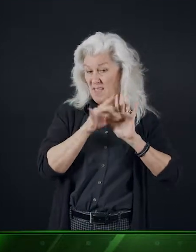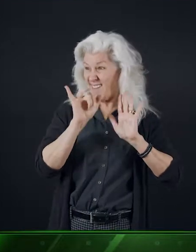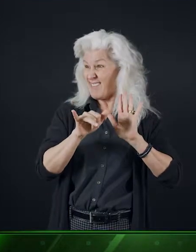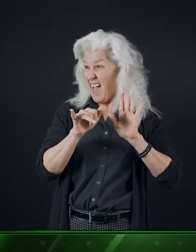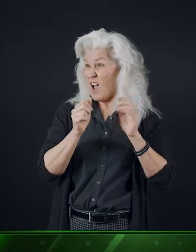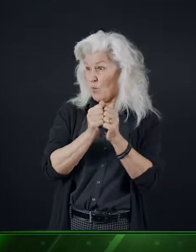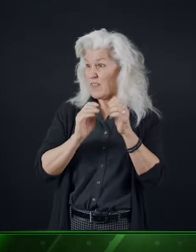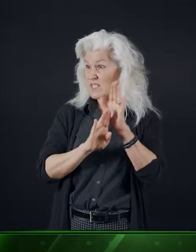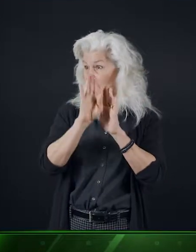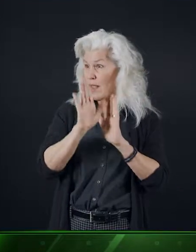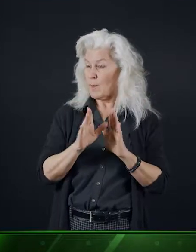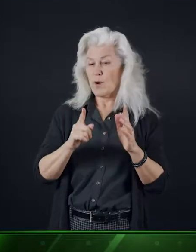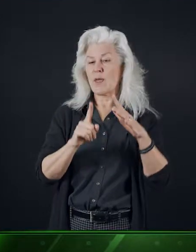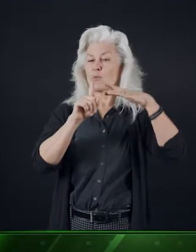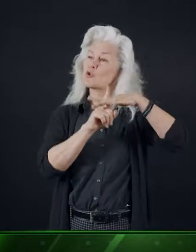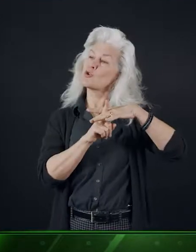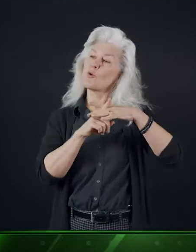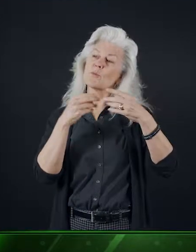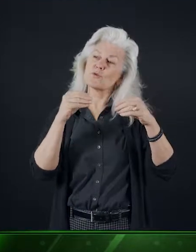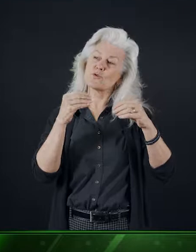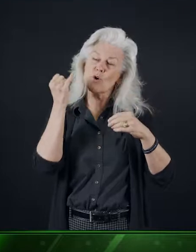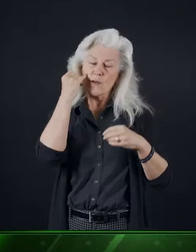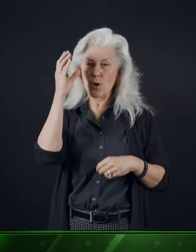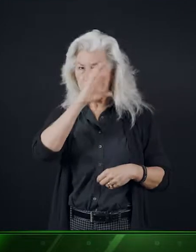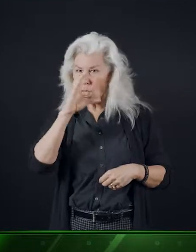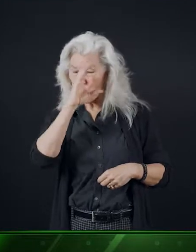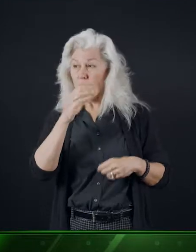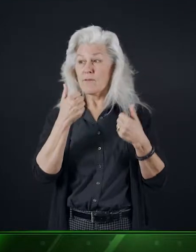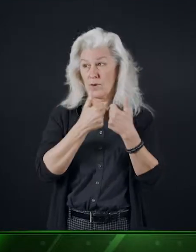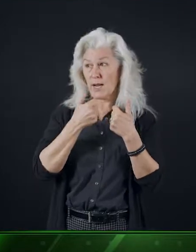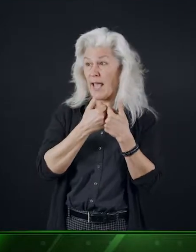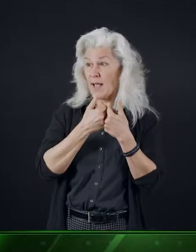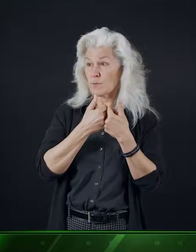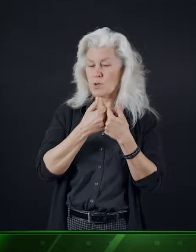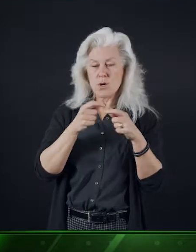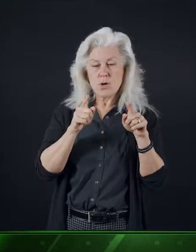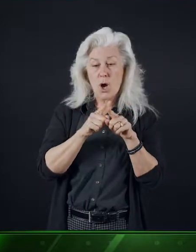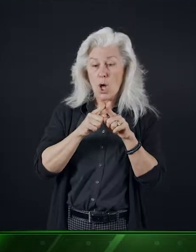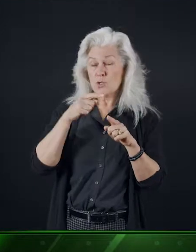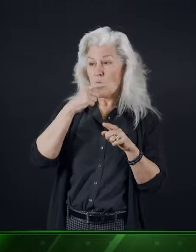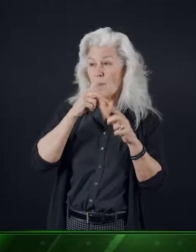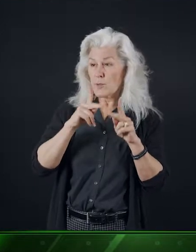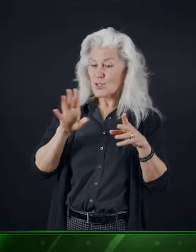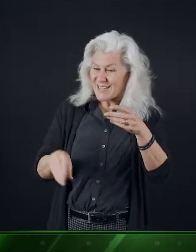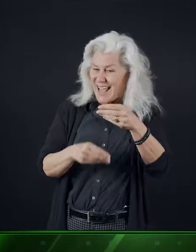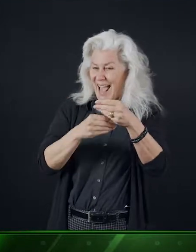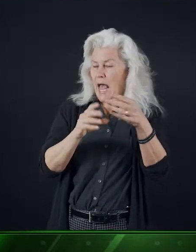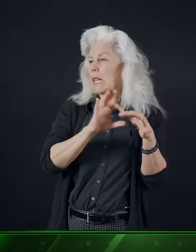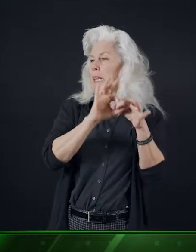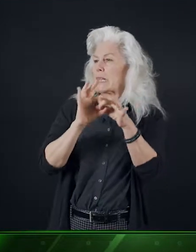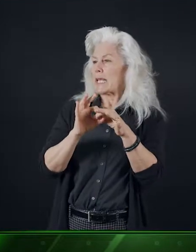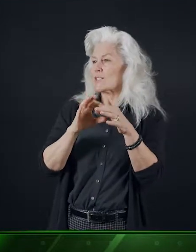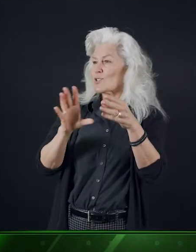In addition, publishers can add a link to additional accessibility information on a web page directly from the Game Details page.